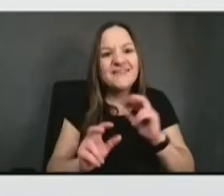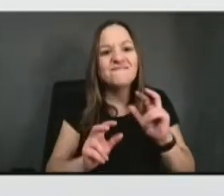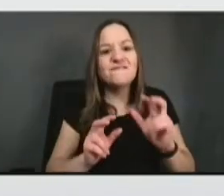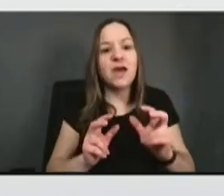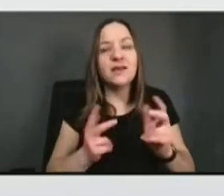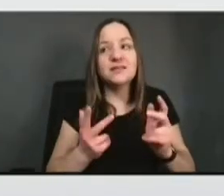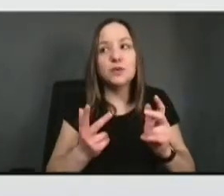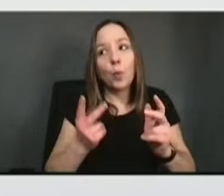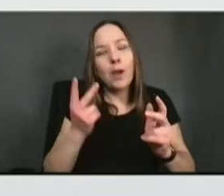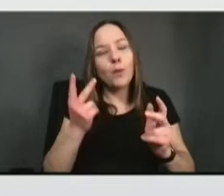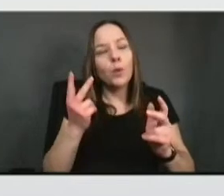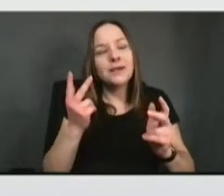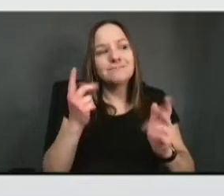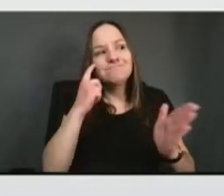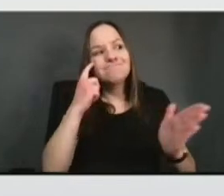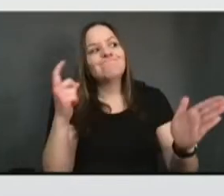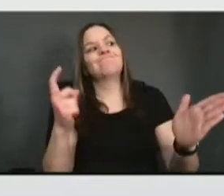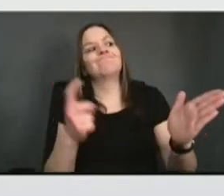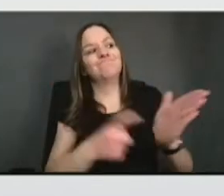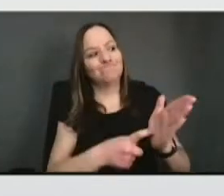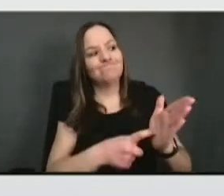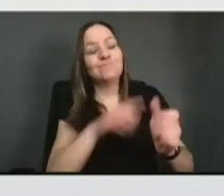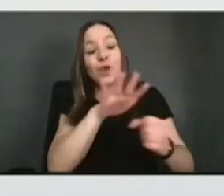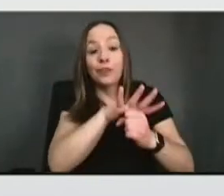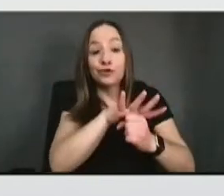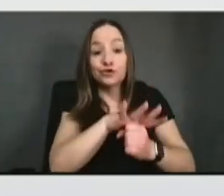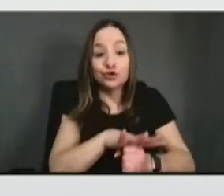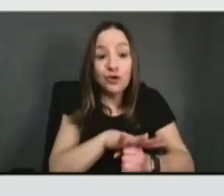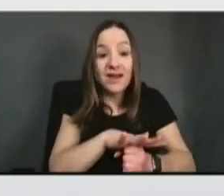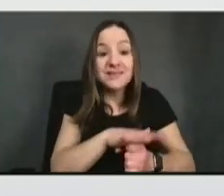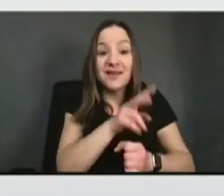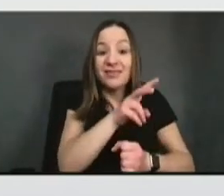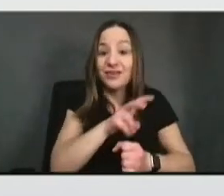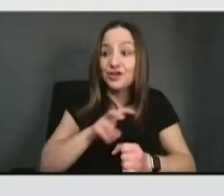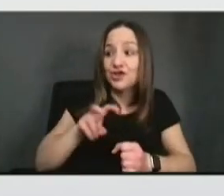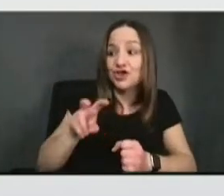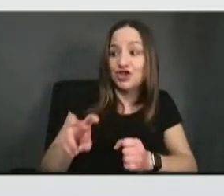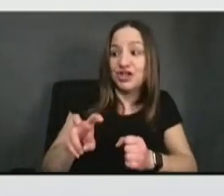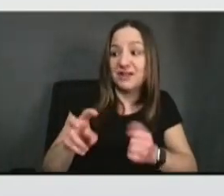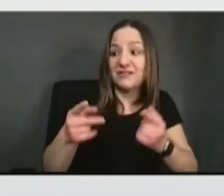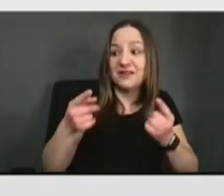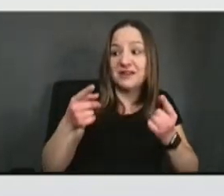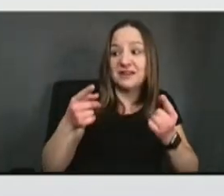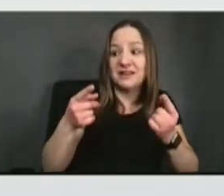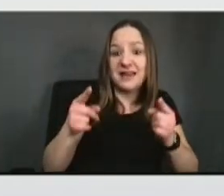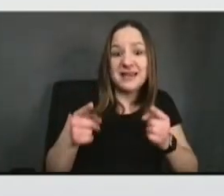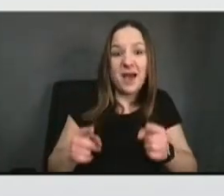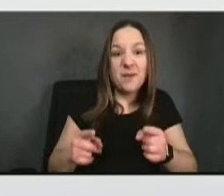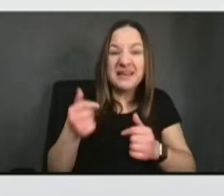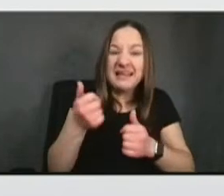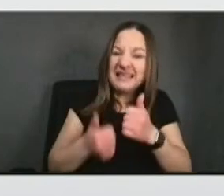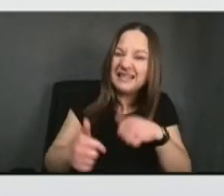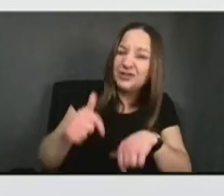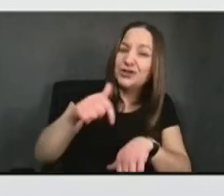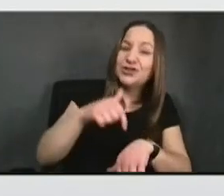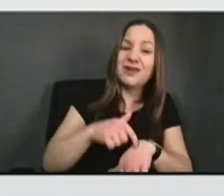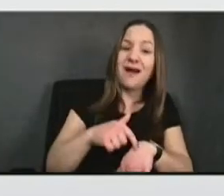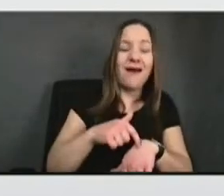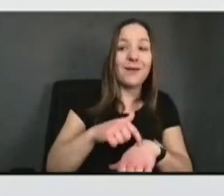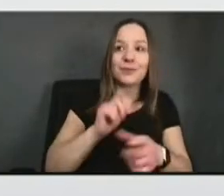them as we see. The stress and the shift tt th have to make